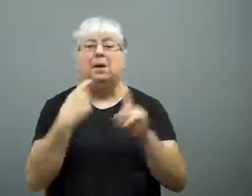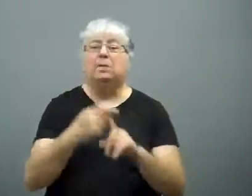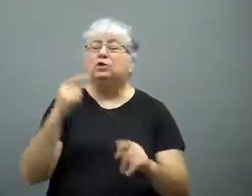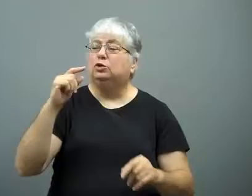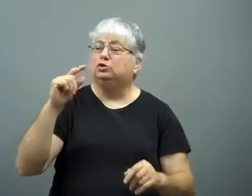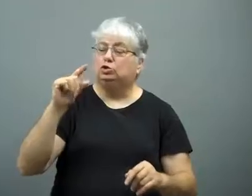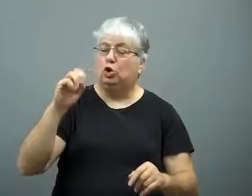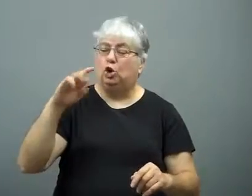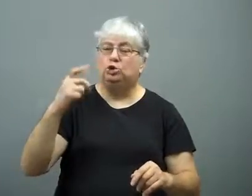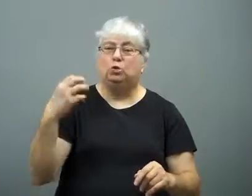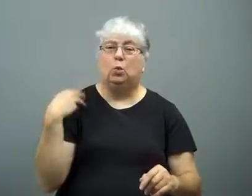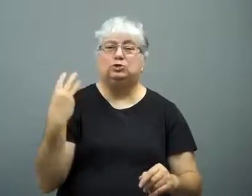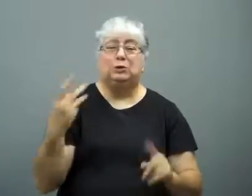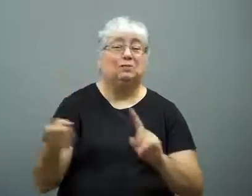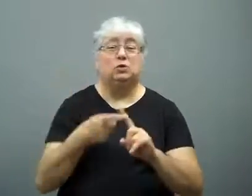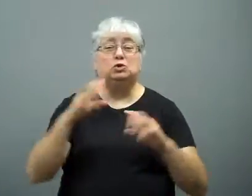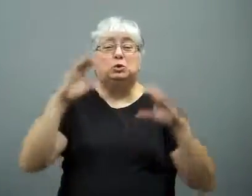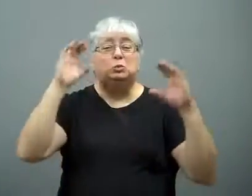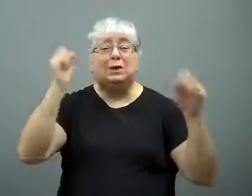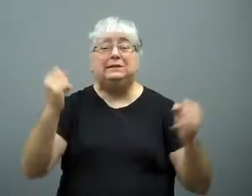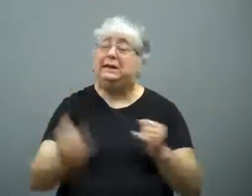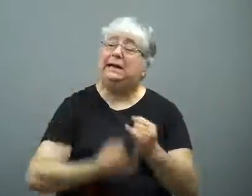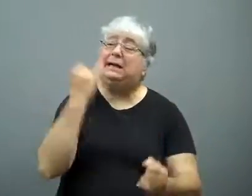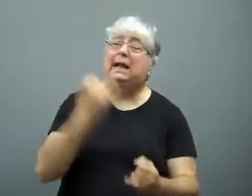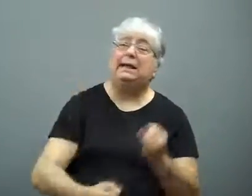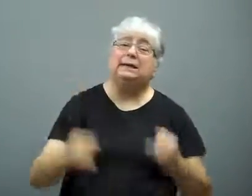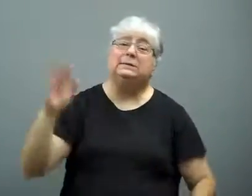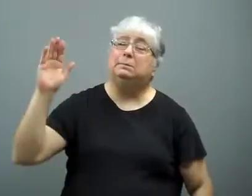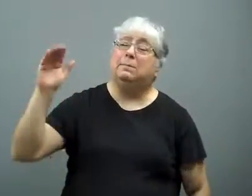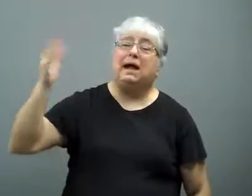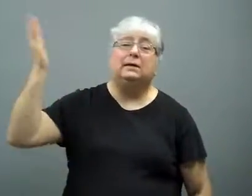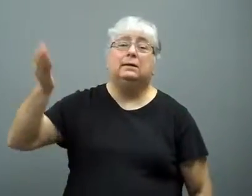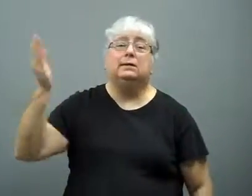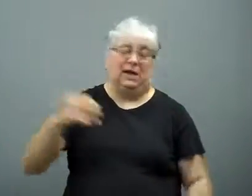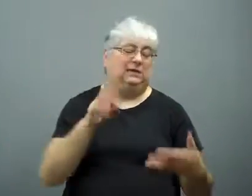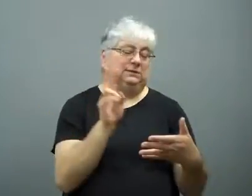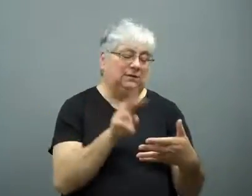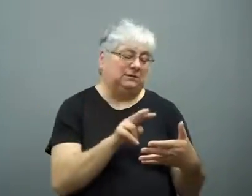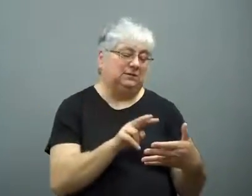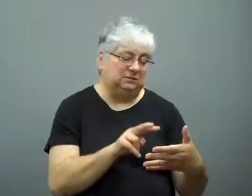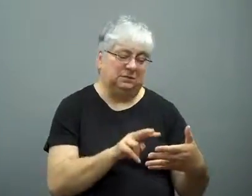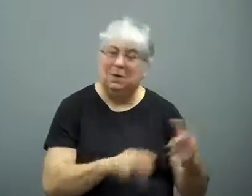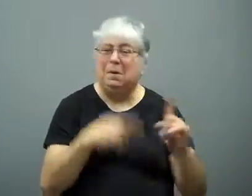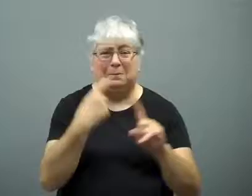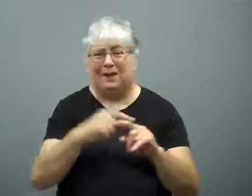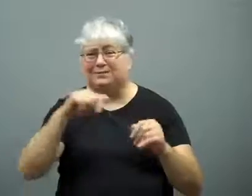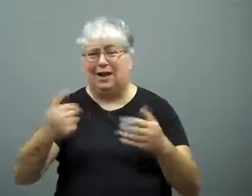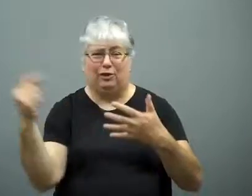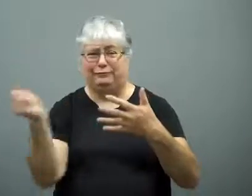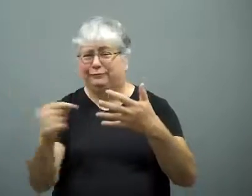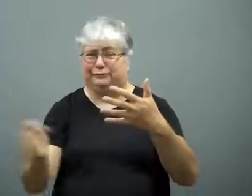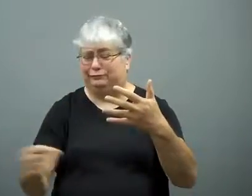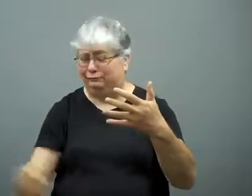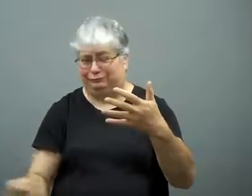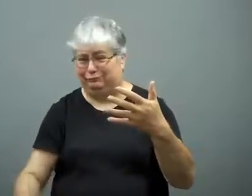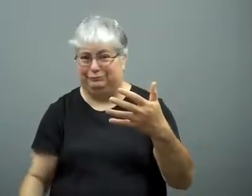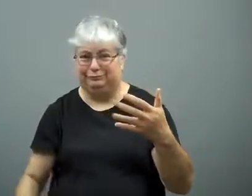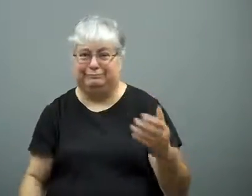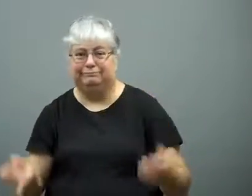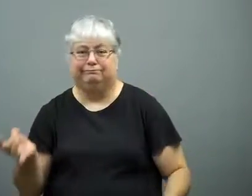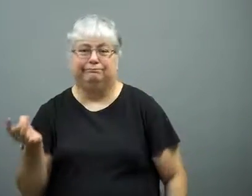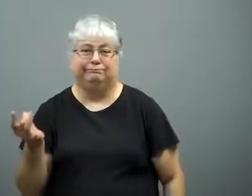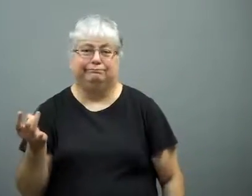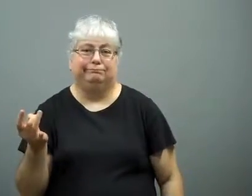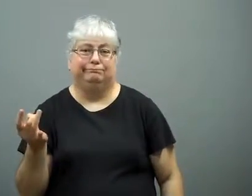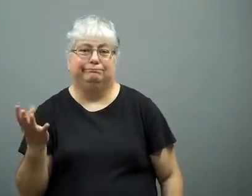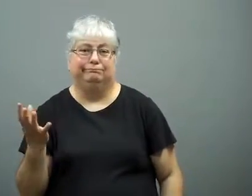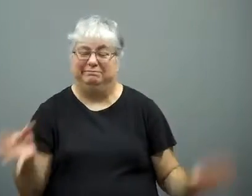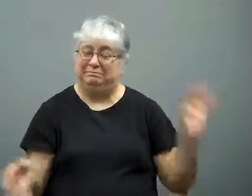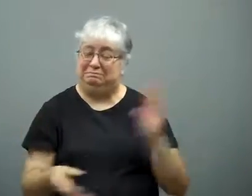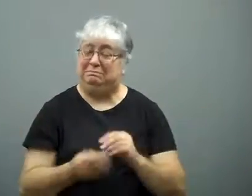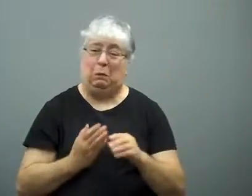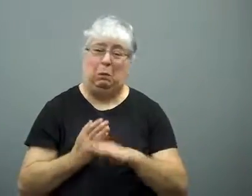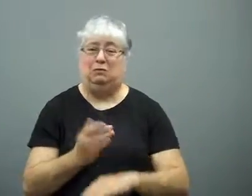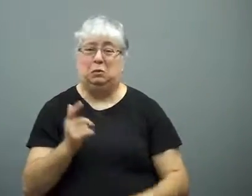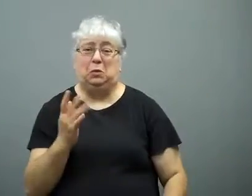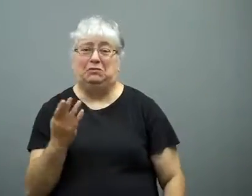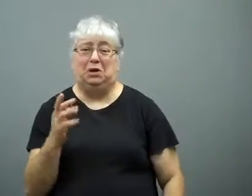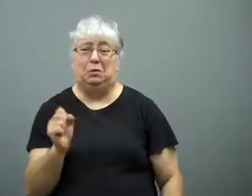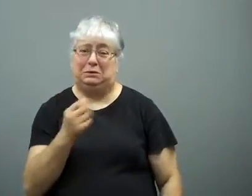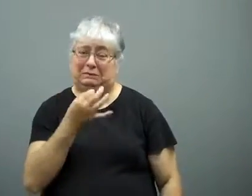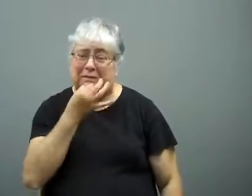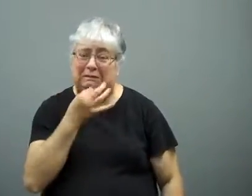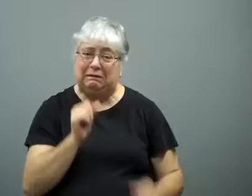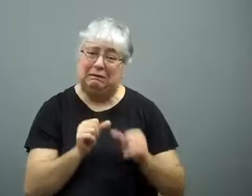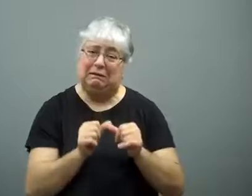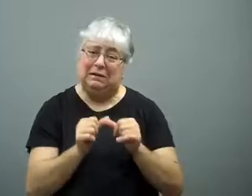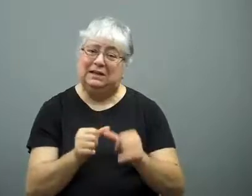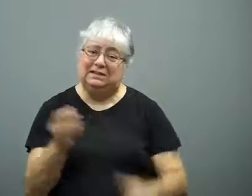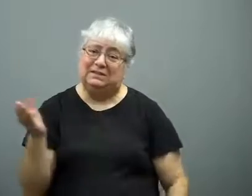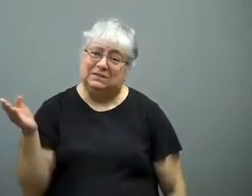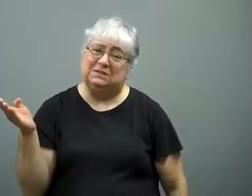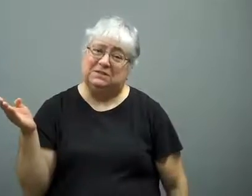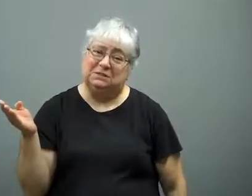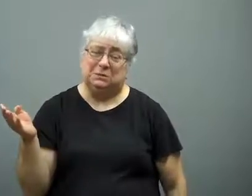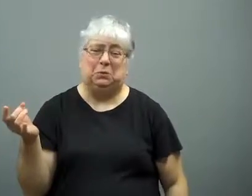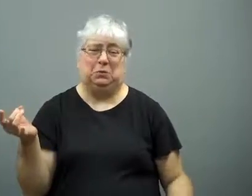along with George Washington's farewell speech, and a number of other things.